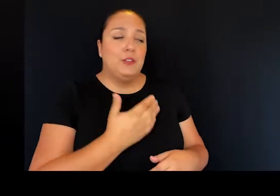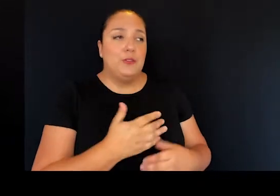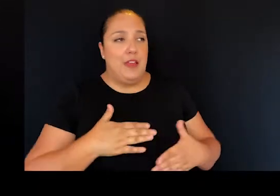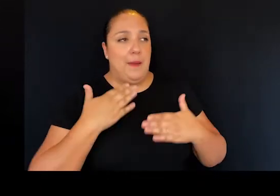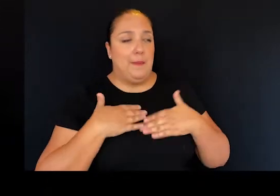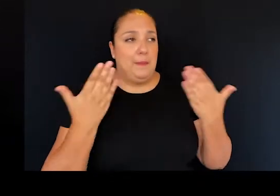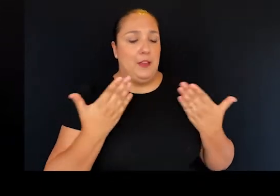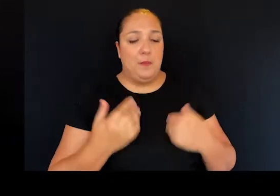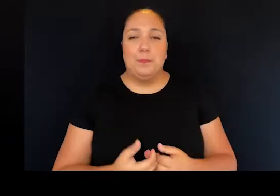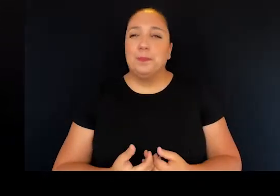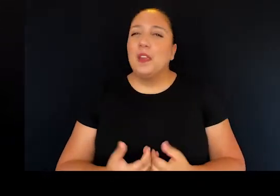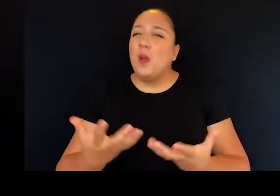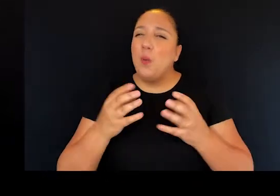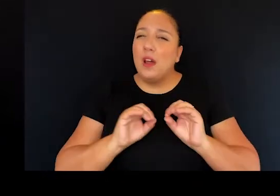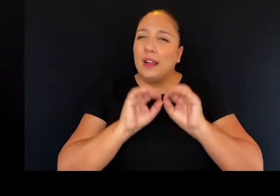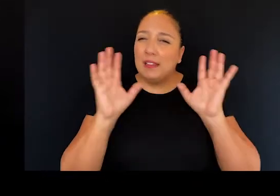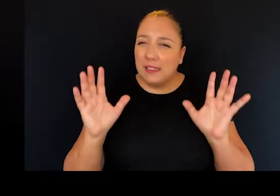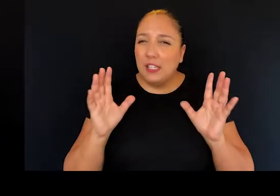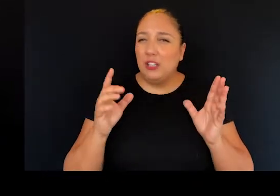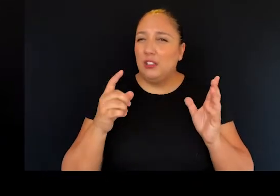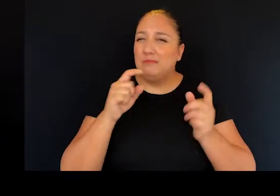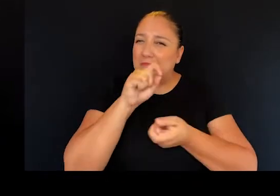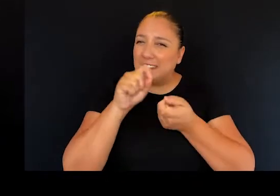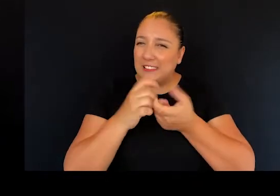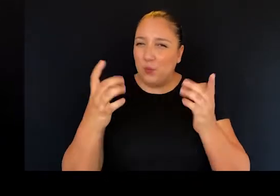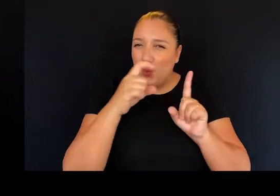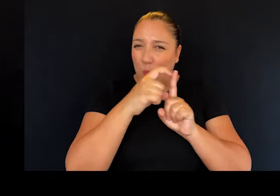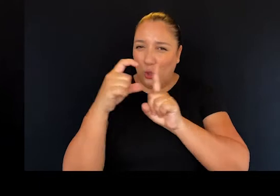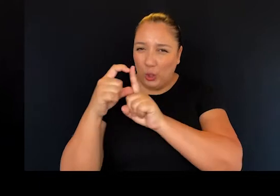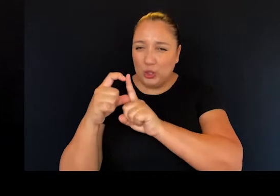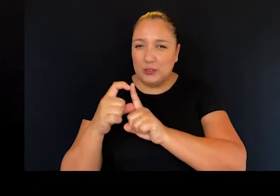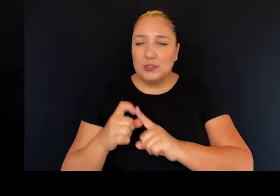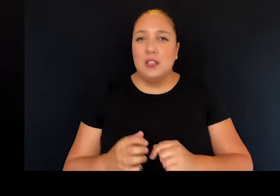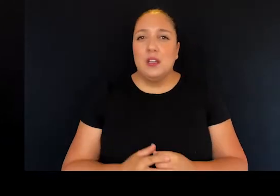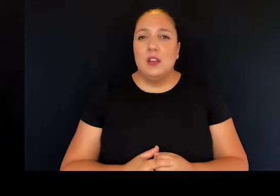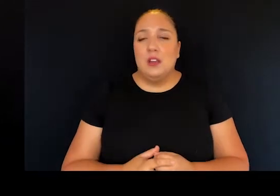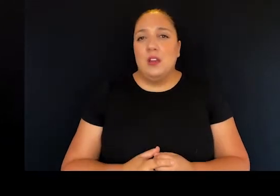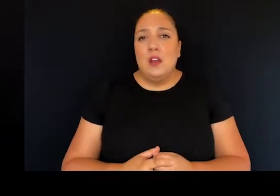we wanted to be very clear on what the words were and what we were talking about today, and I'm going